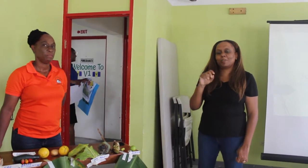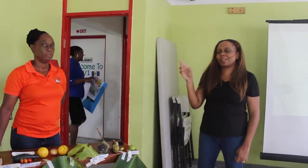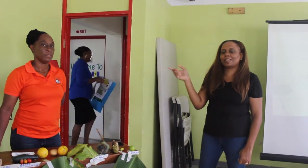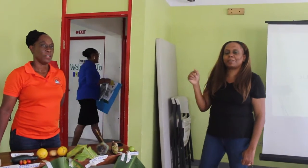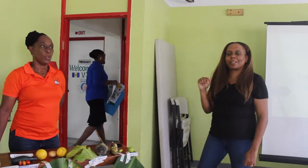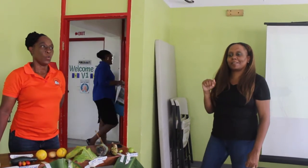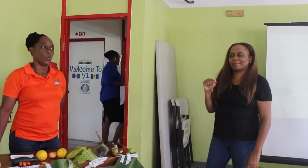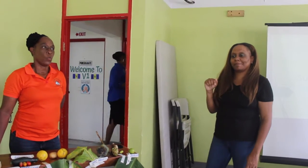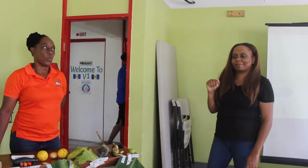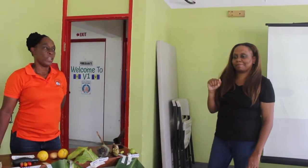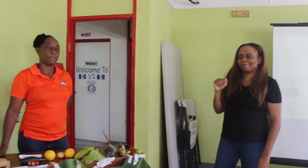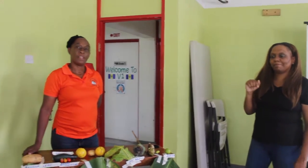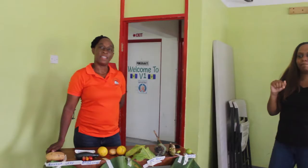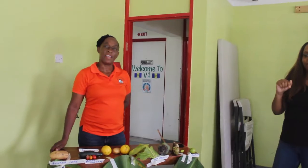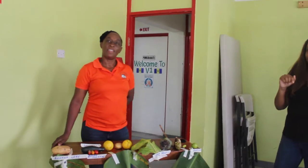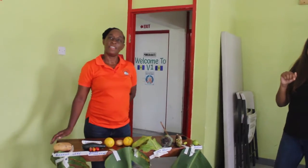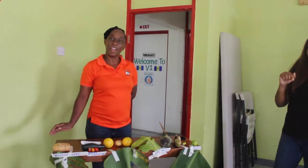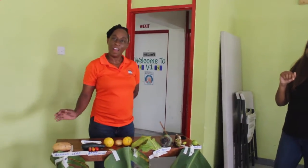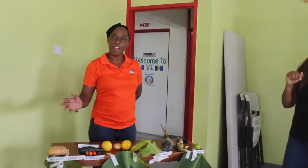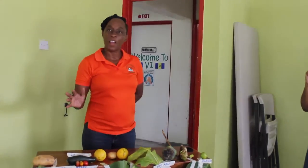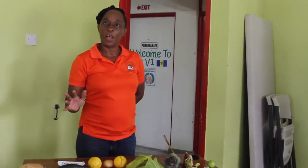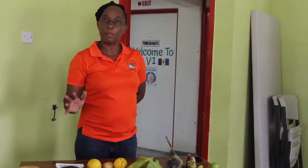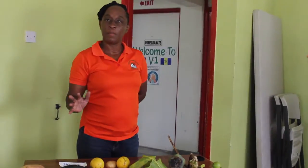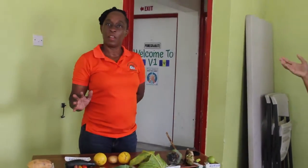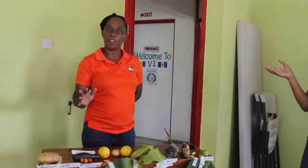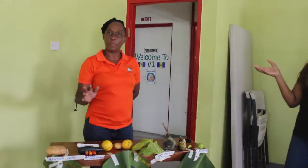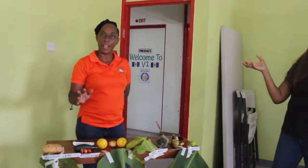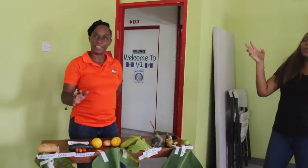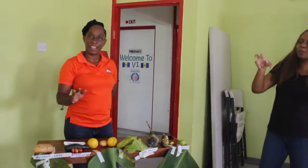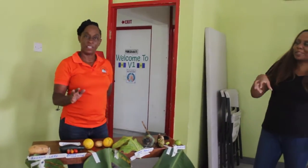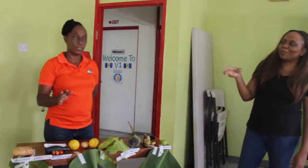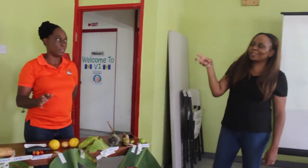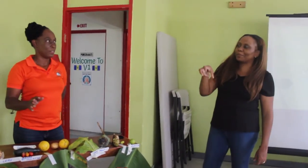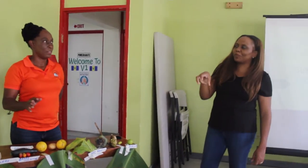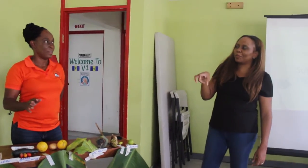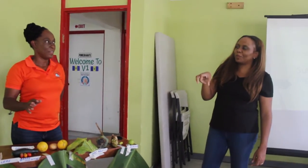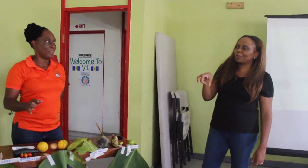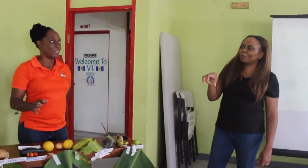okay time again now right but there there are uh a lot of clouds i tell you before about